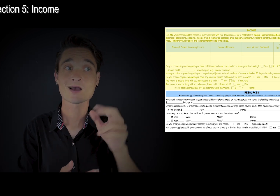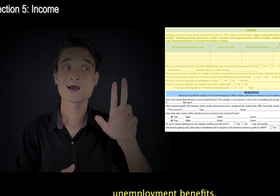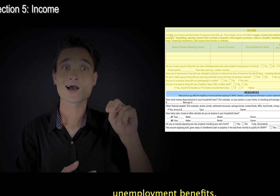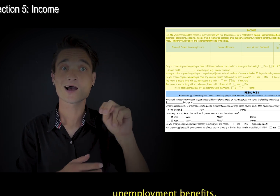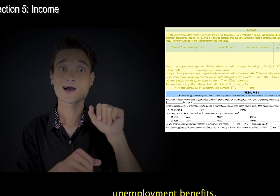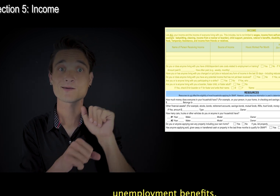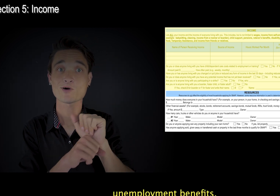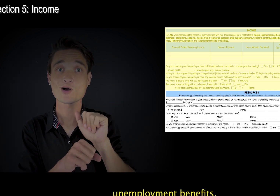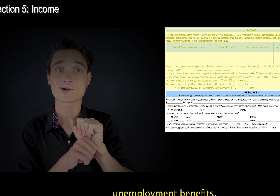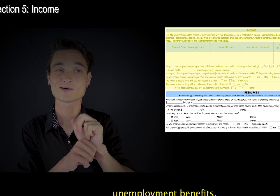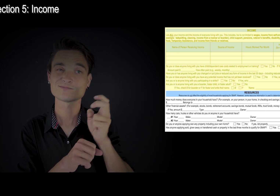unemployment benefits,